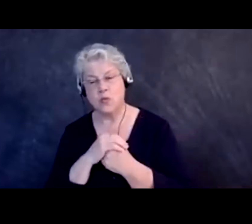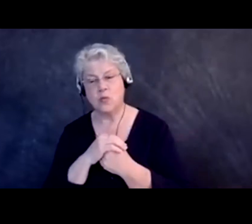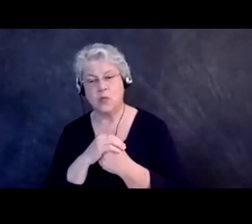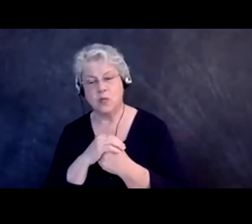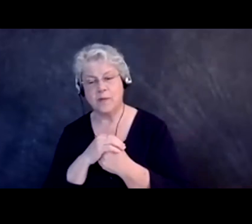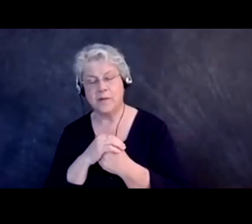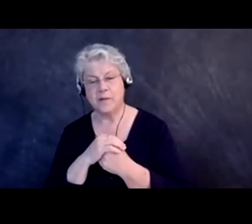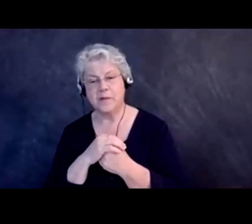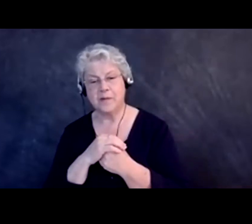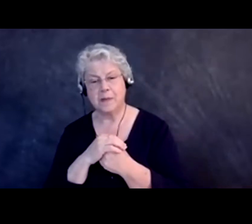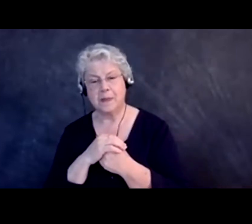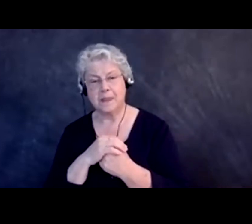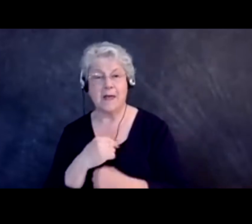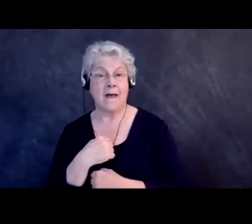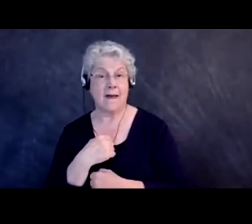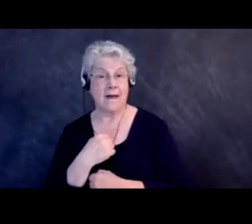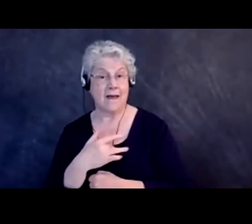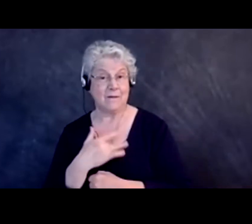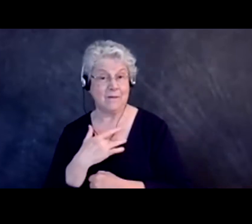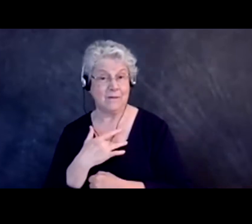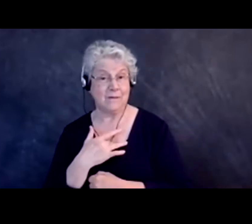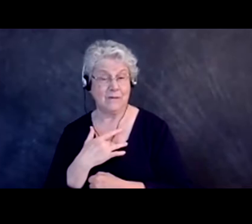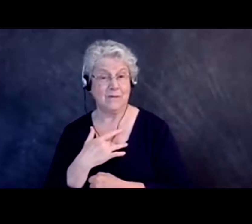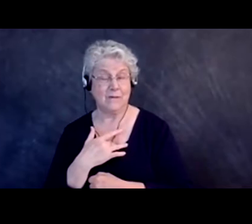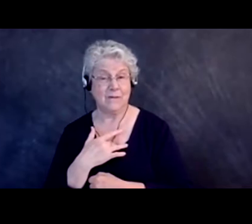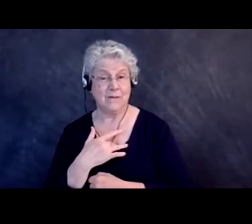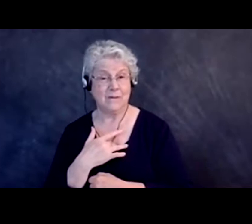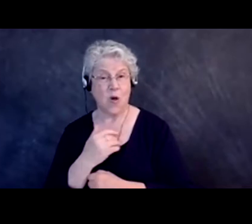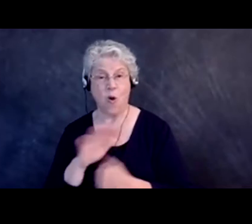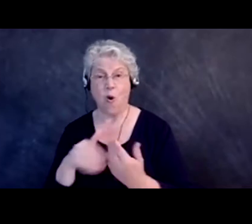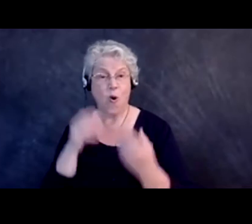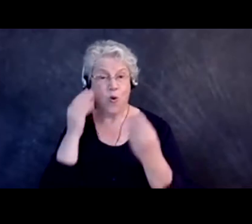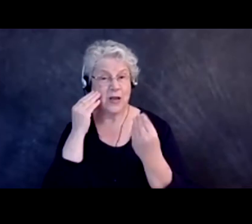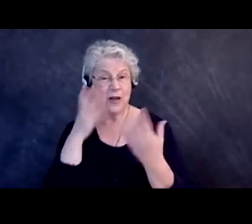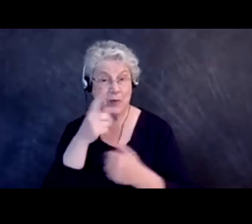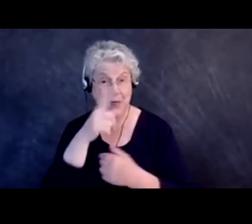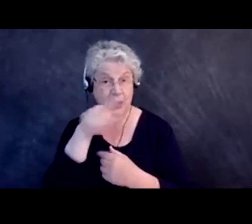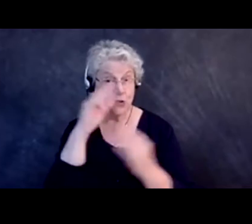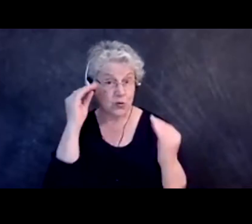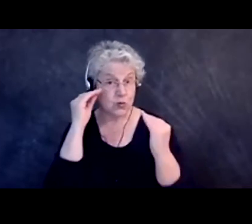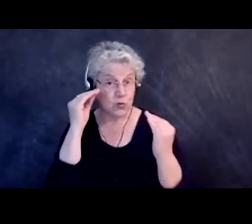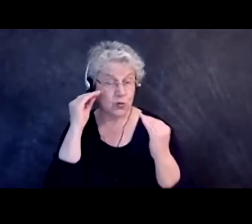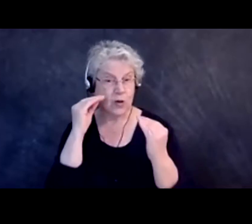I'm feeling like all the information that you shared about, you know, putting together